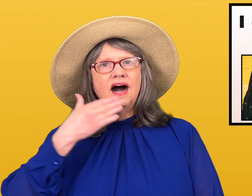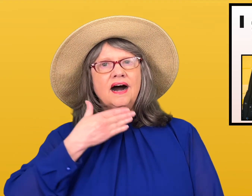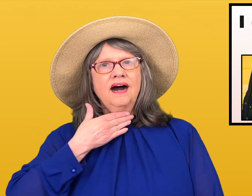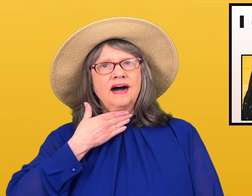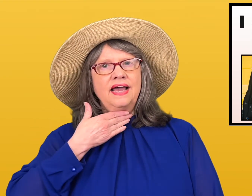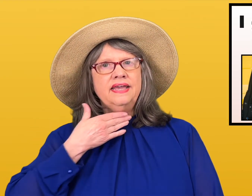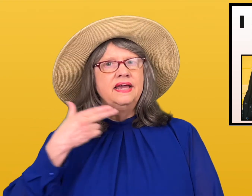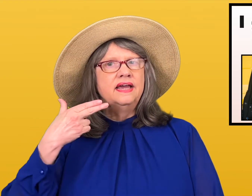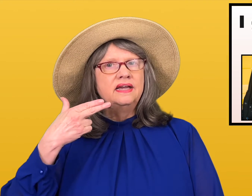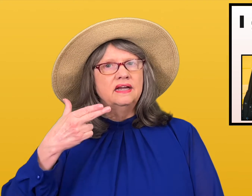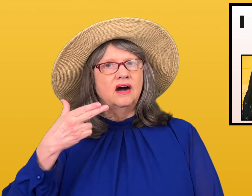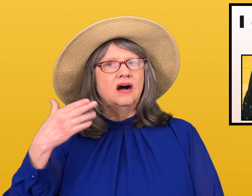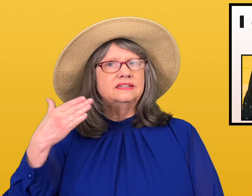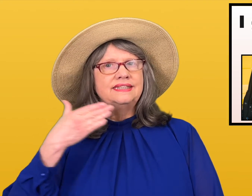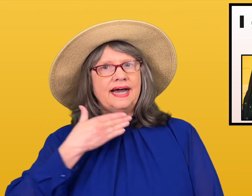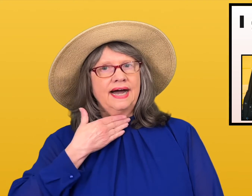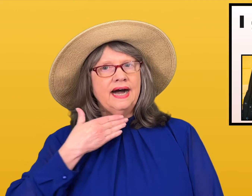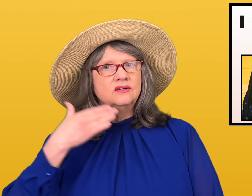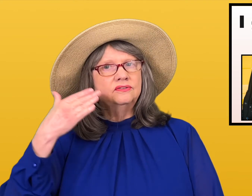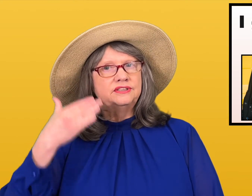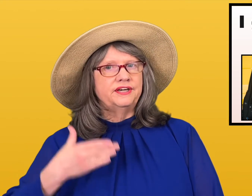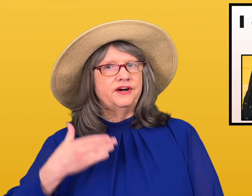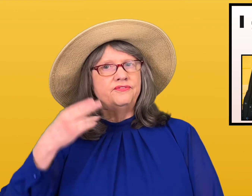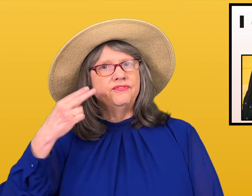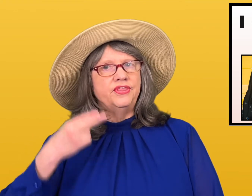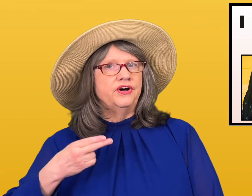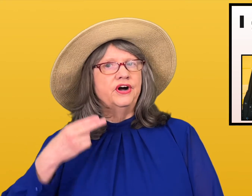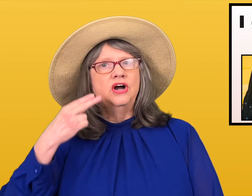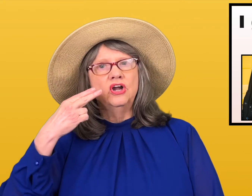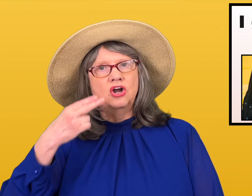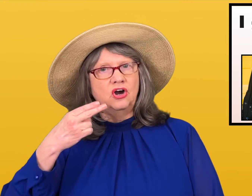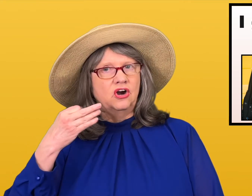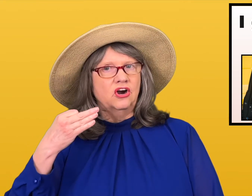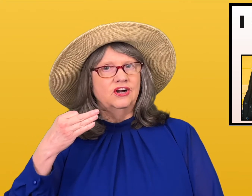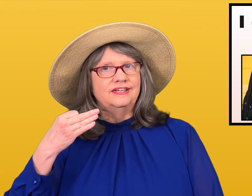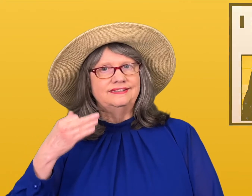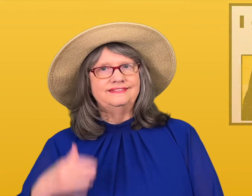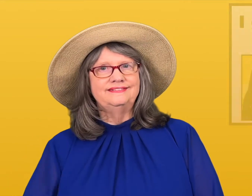I got out of the car.